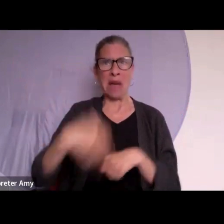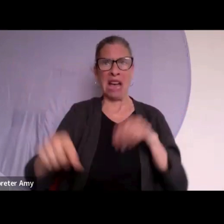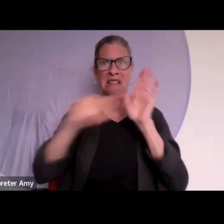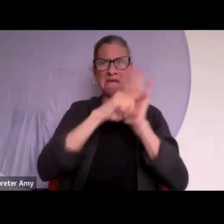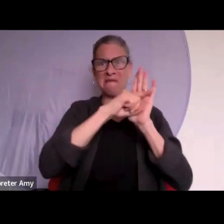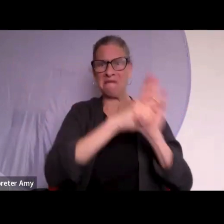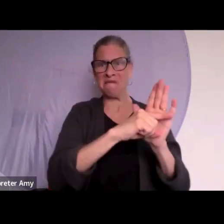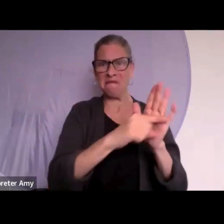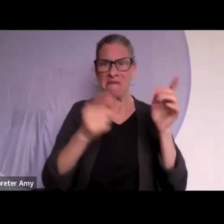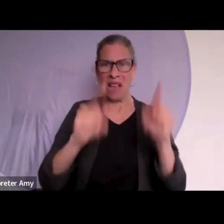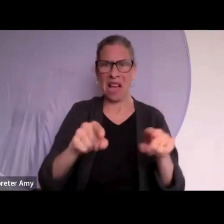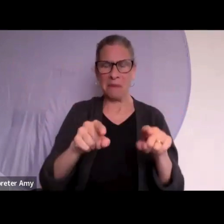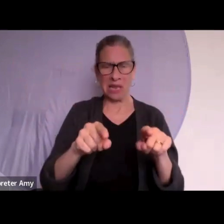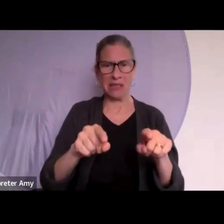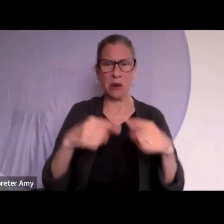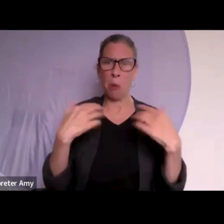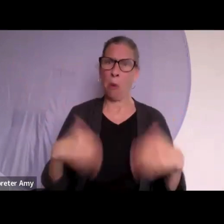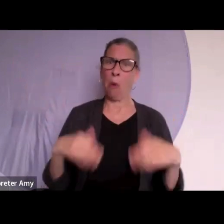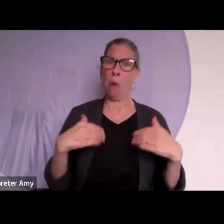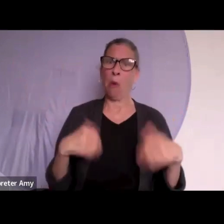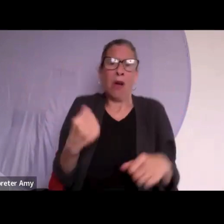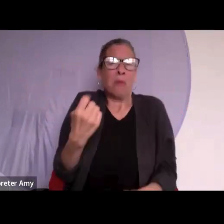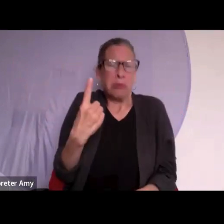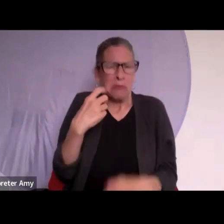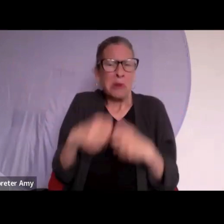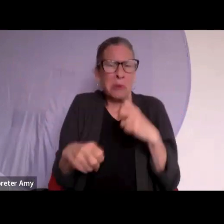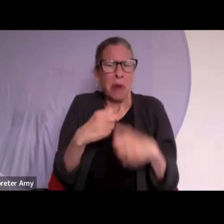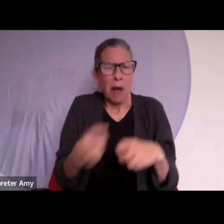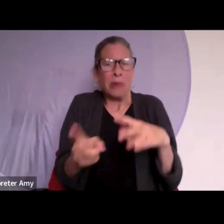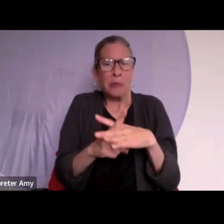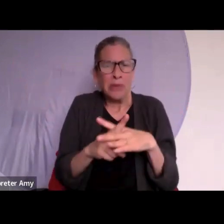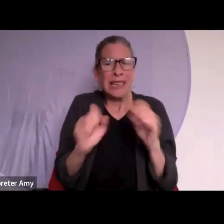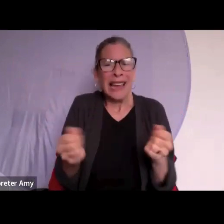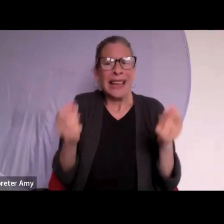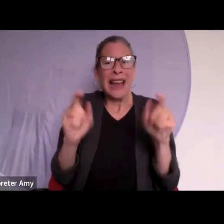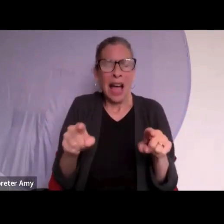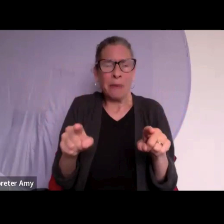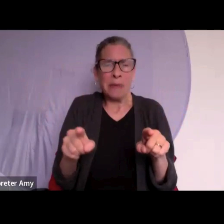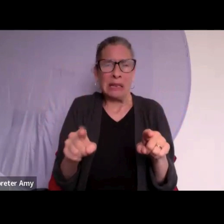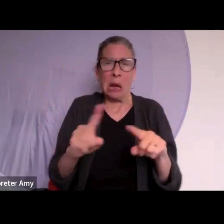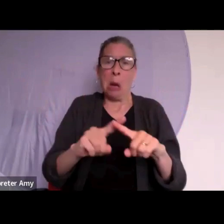you know, I understand that glitches also can happen. But there's also ways to avoid glitches. There's things that